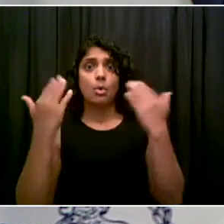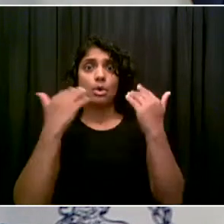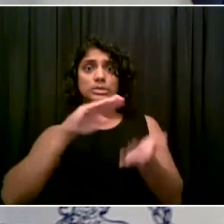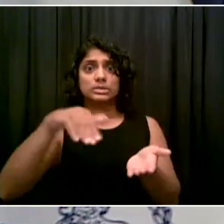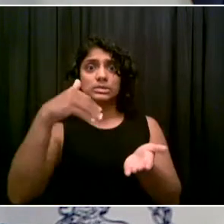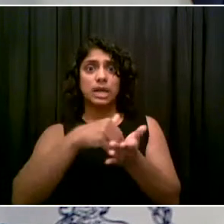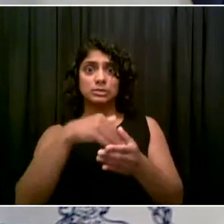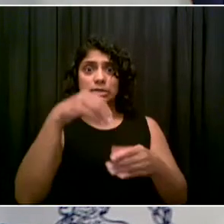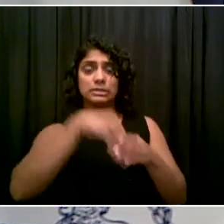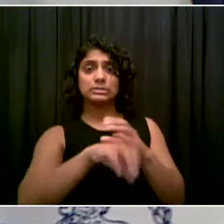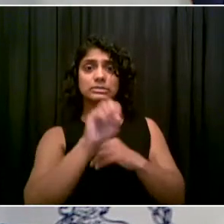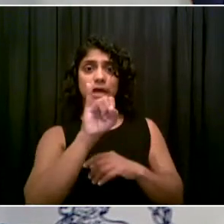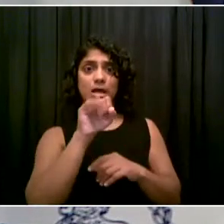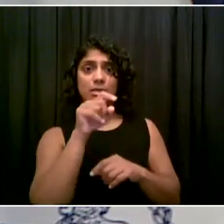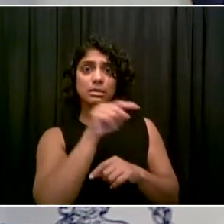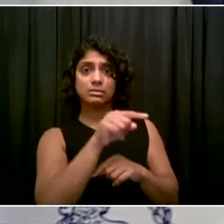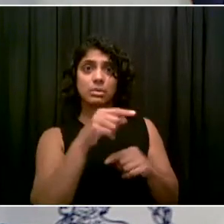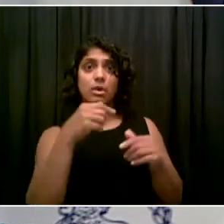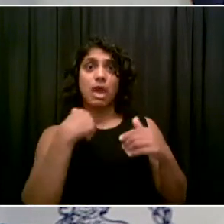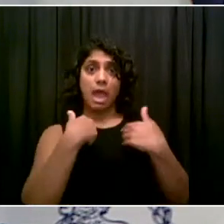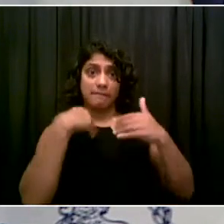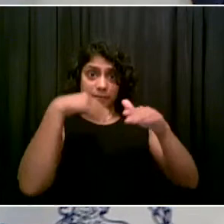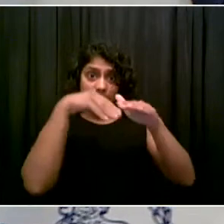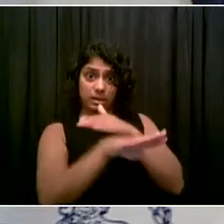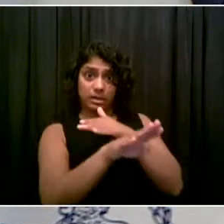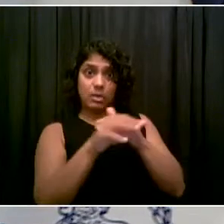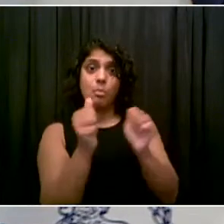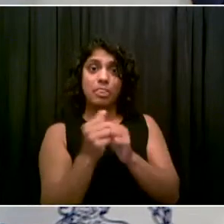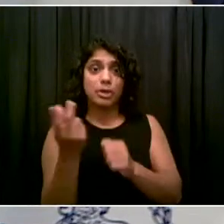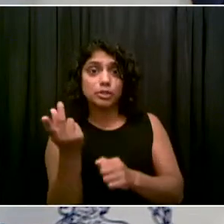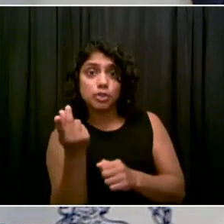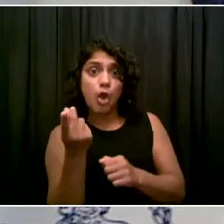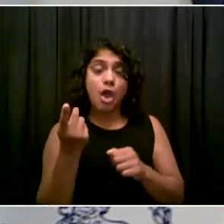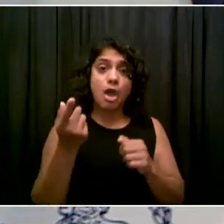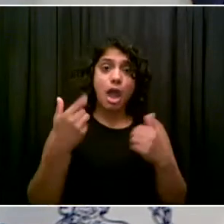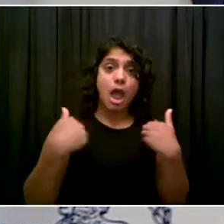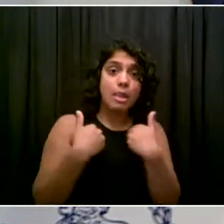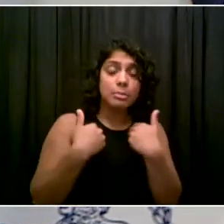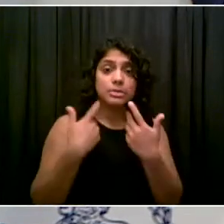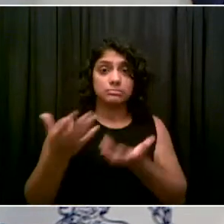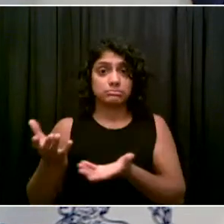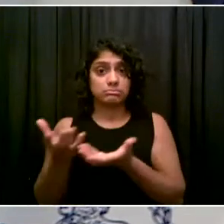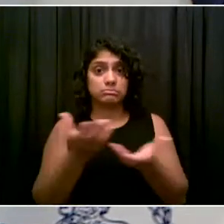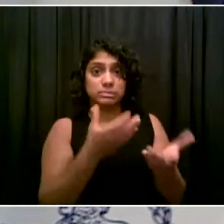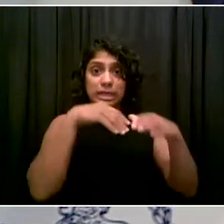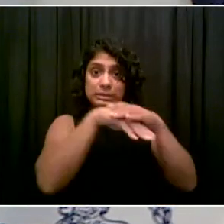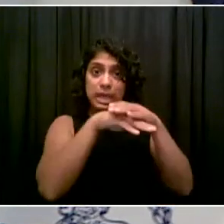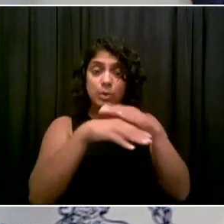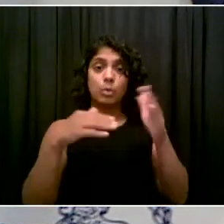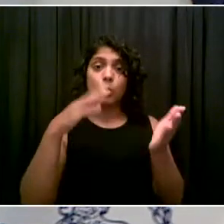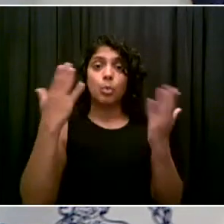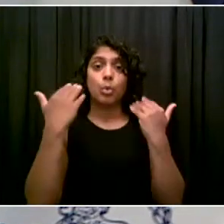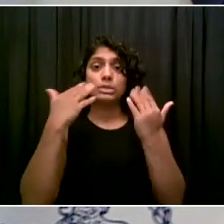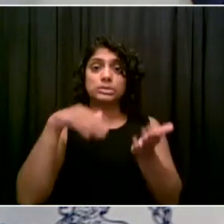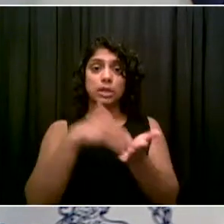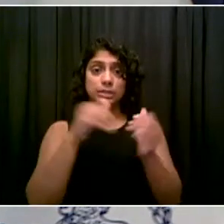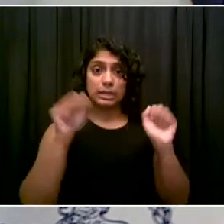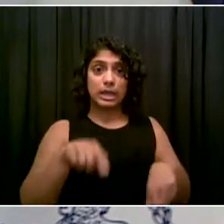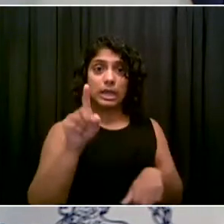WONDERING IF PETS ARE ALLOWED AT THE COOLIG N CENTERS. I CHECKED THE CITY'S WEBSITE AND I CAN'T FIND